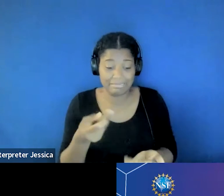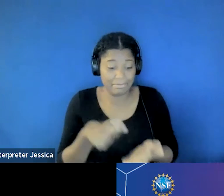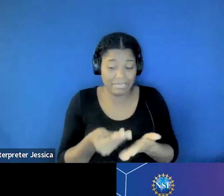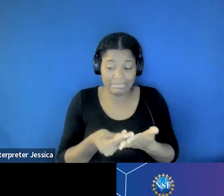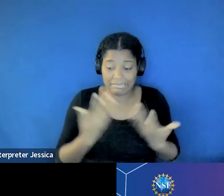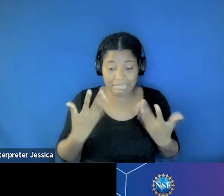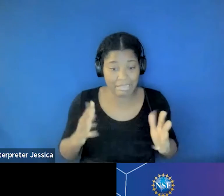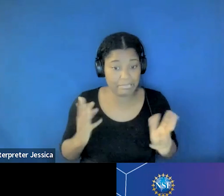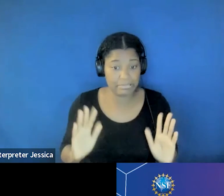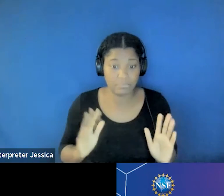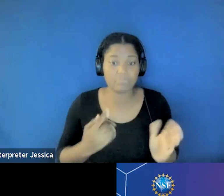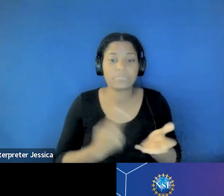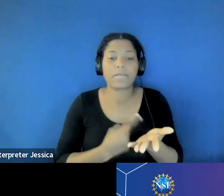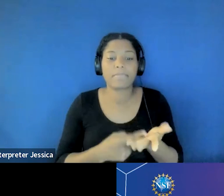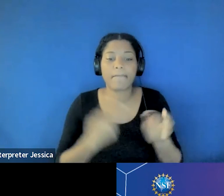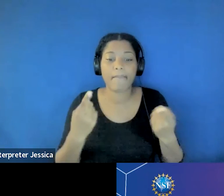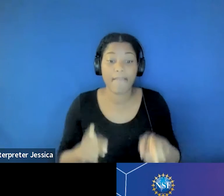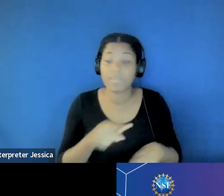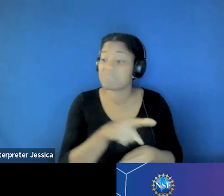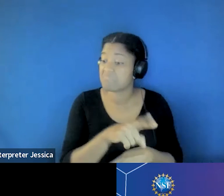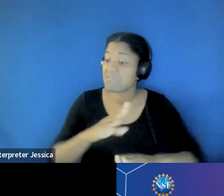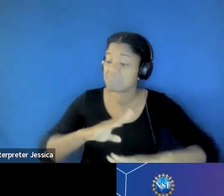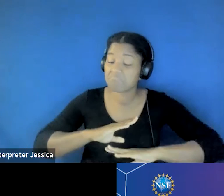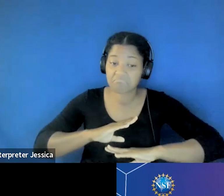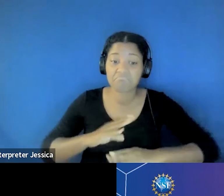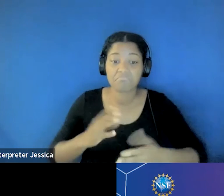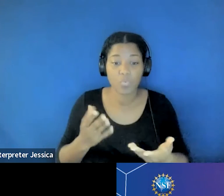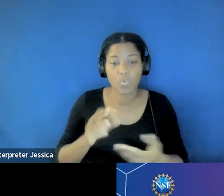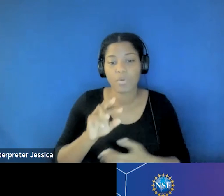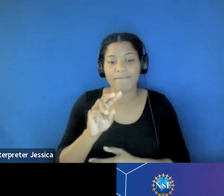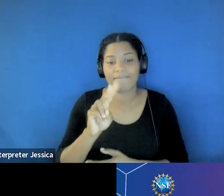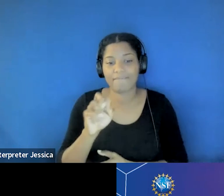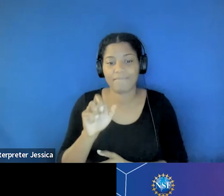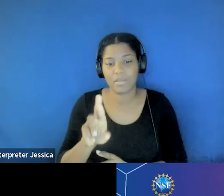often times is sufficient to have the vendor,